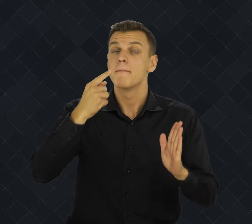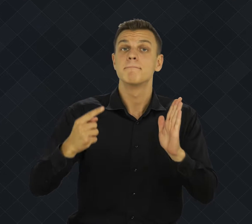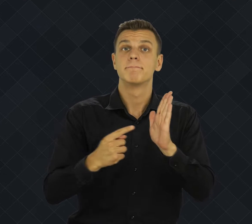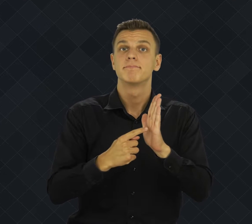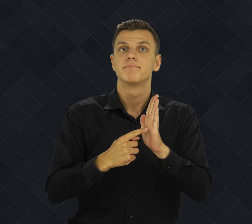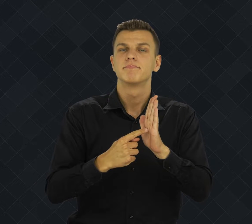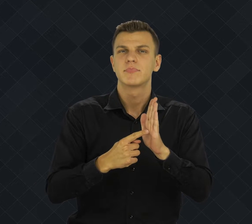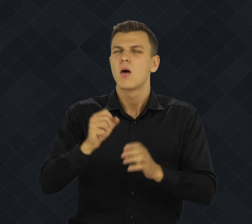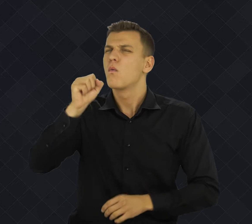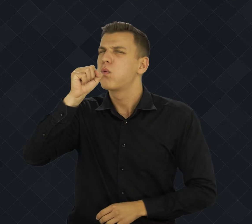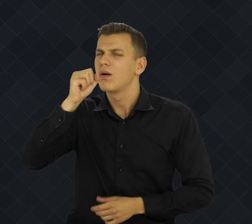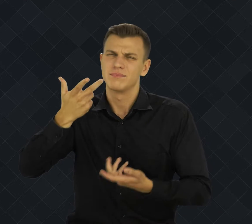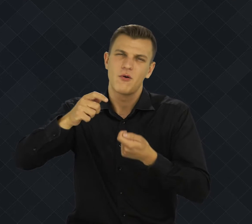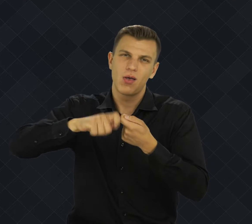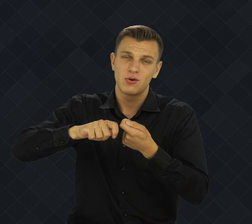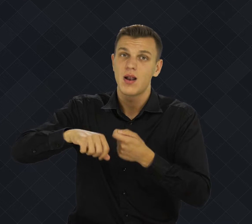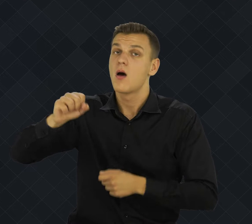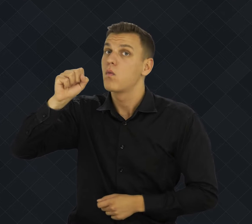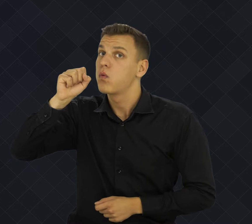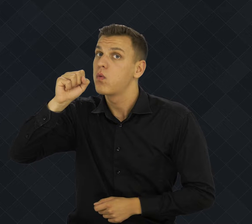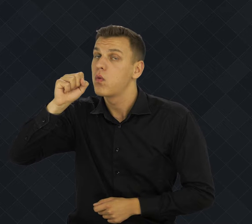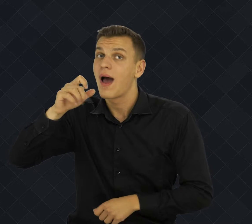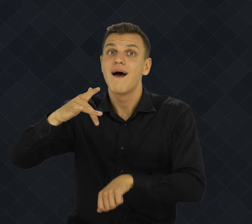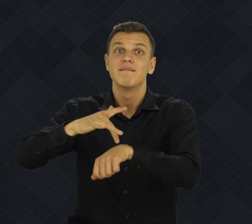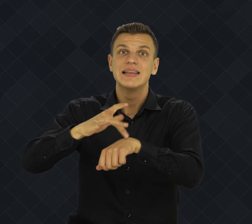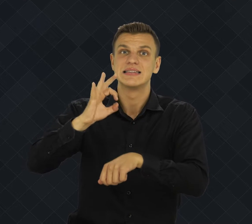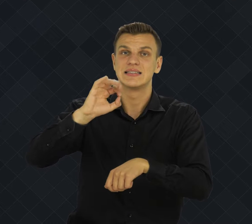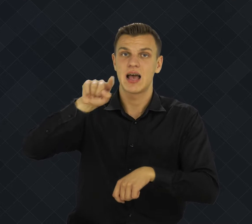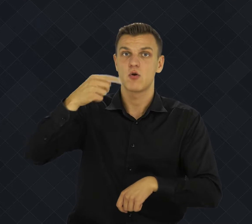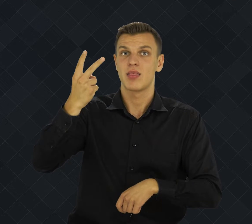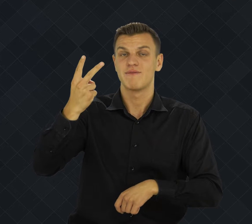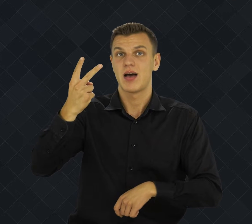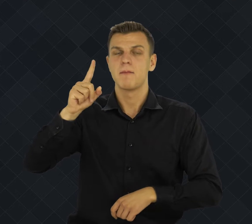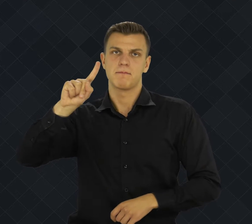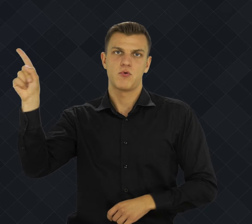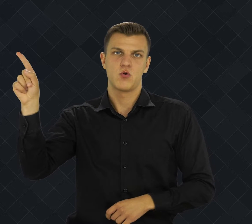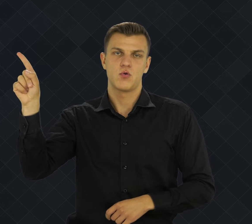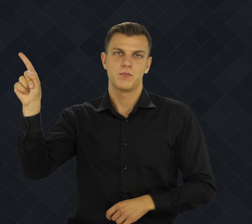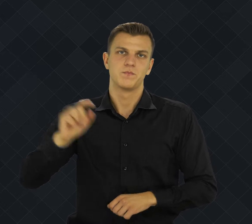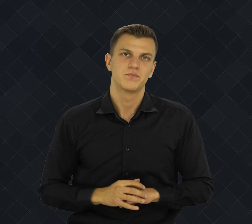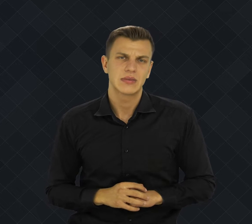That is, after exceeding the 0.2 per mille limit,